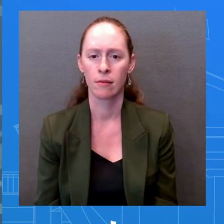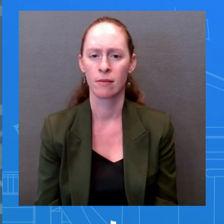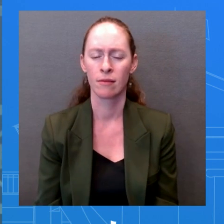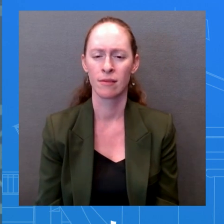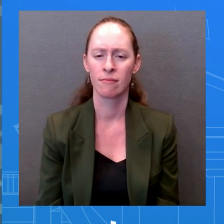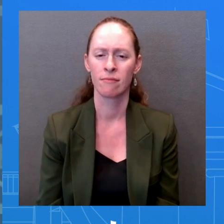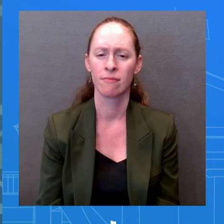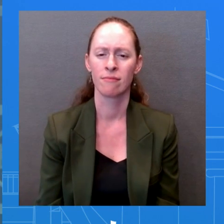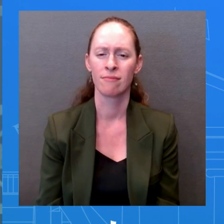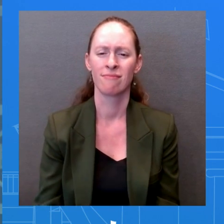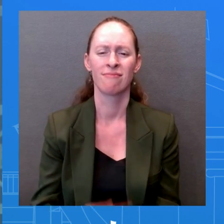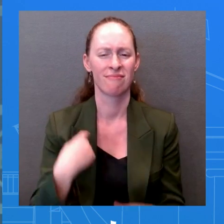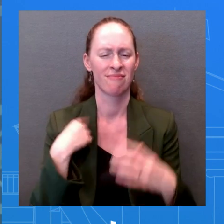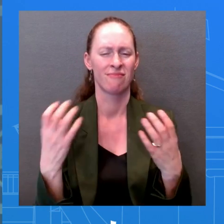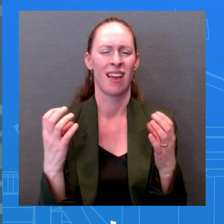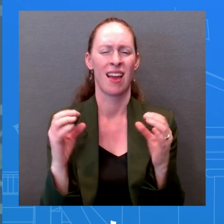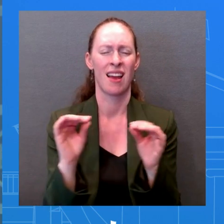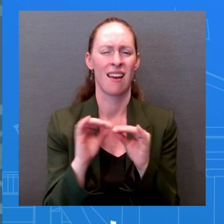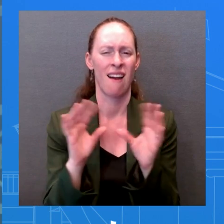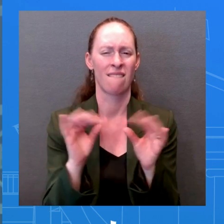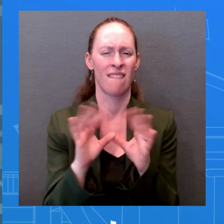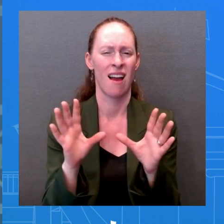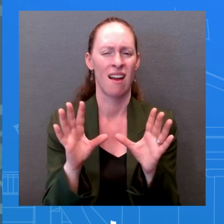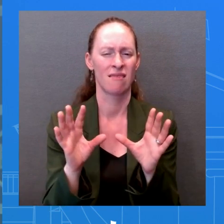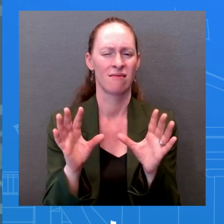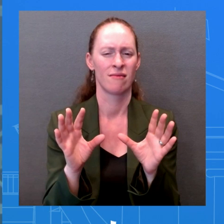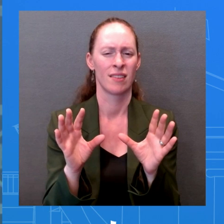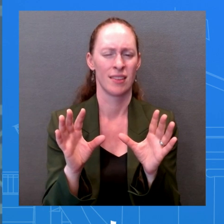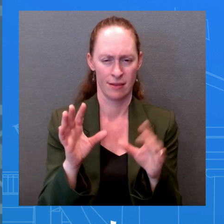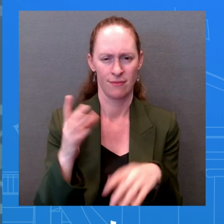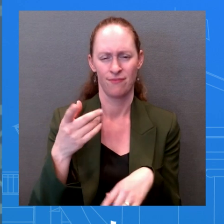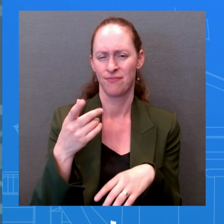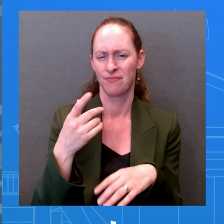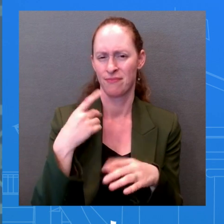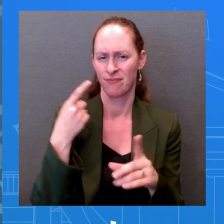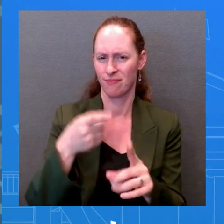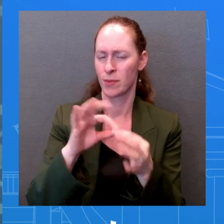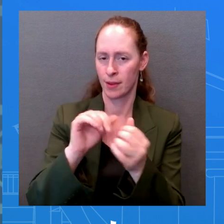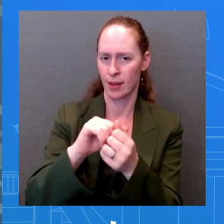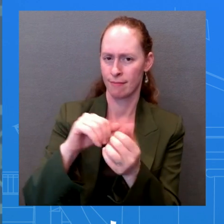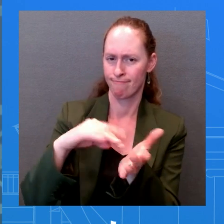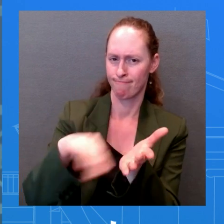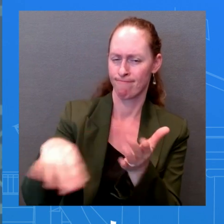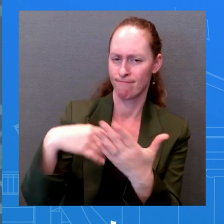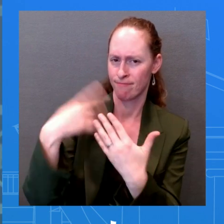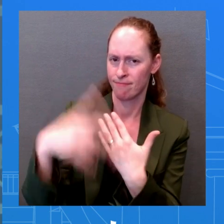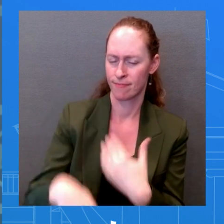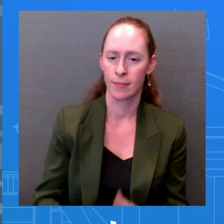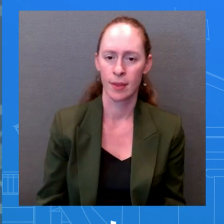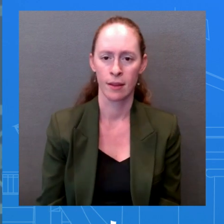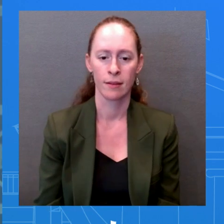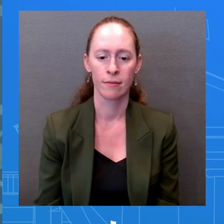This is going to help peo- -- Americans and families who are making -- Americans who are making --